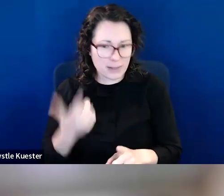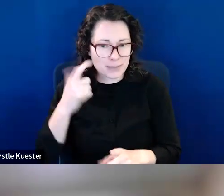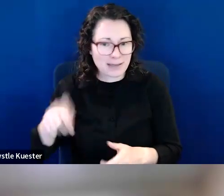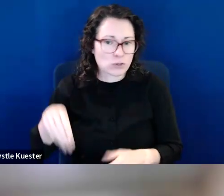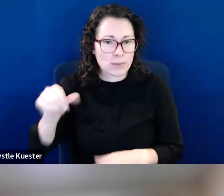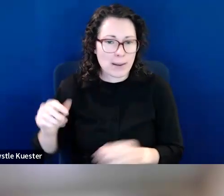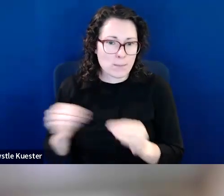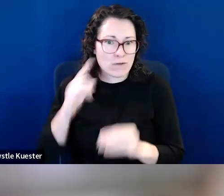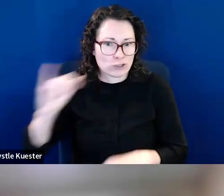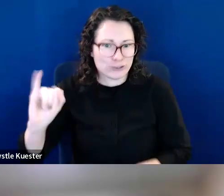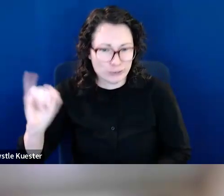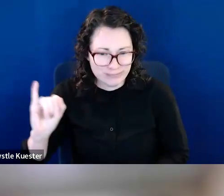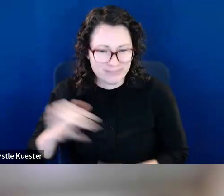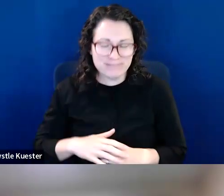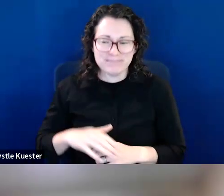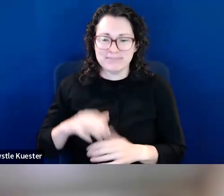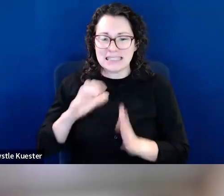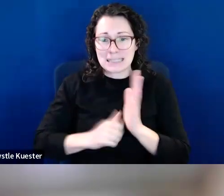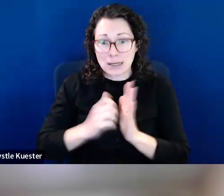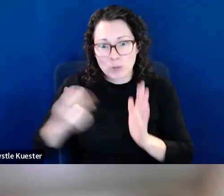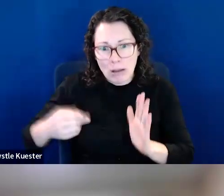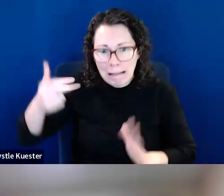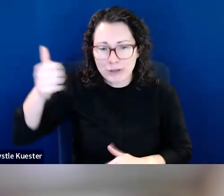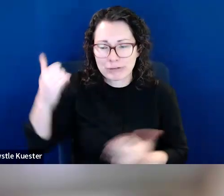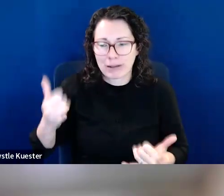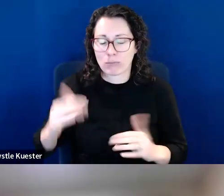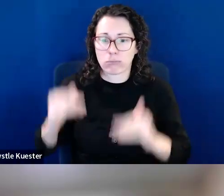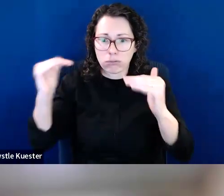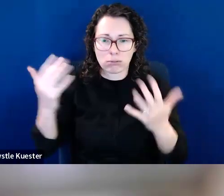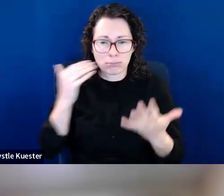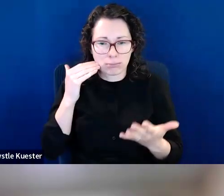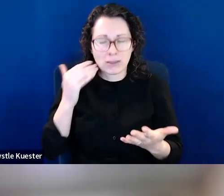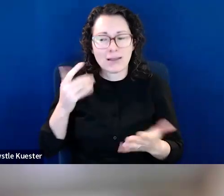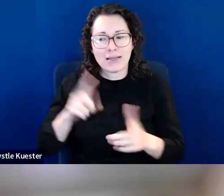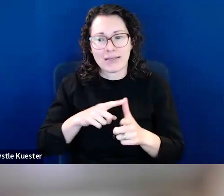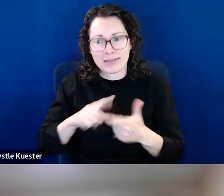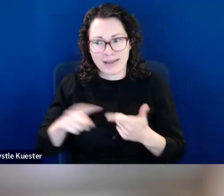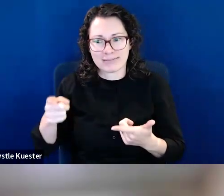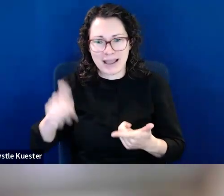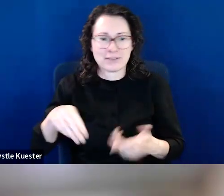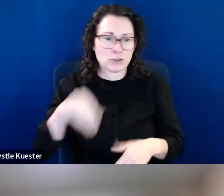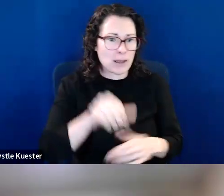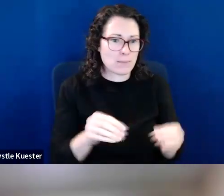premiums. Um their deductibles are higher um and therefore they have to pay more out of pocket.